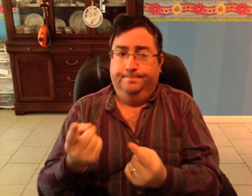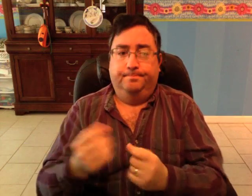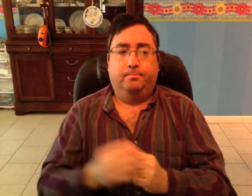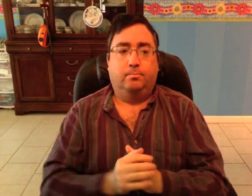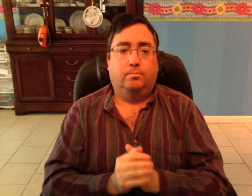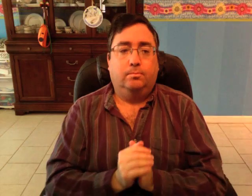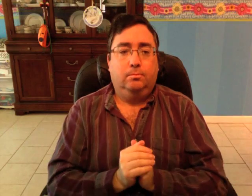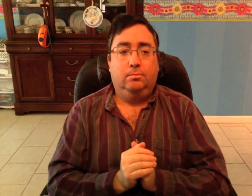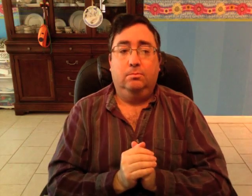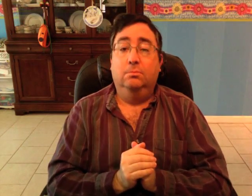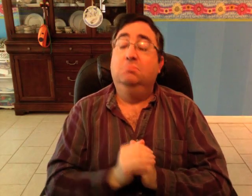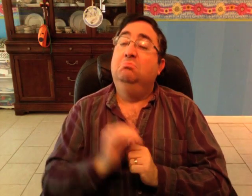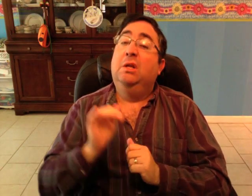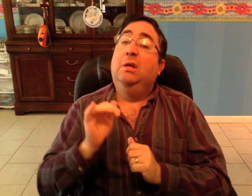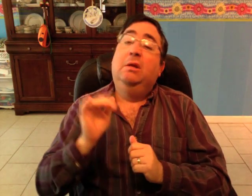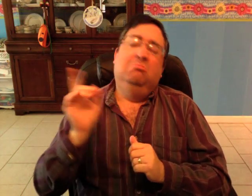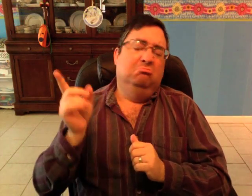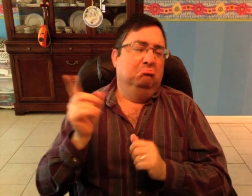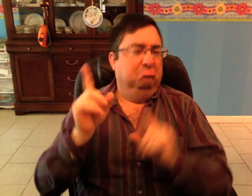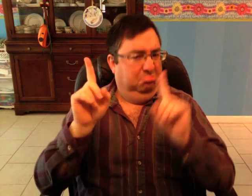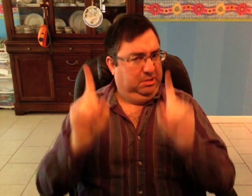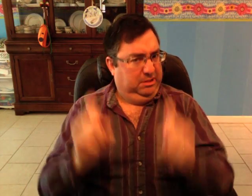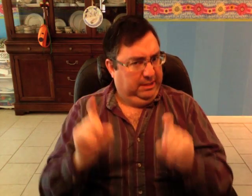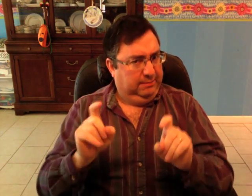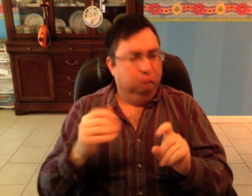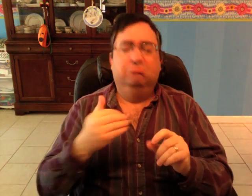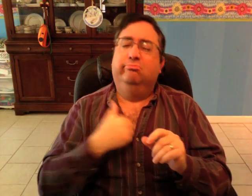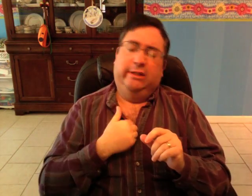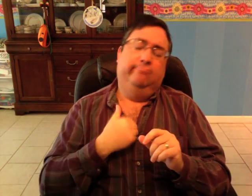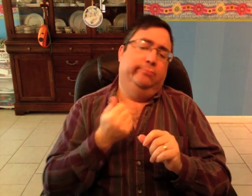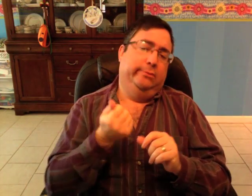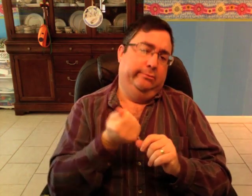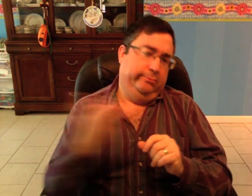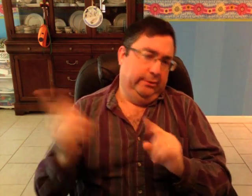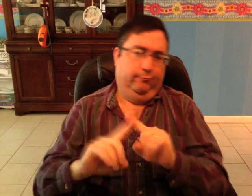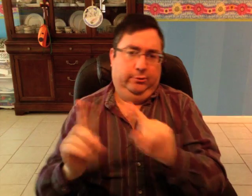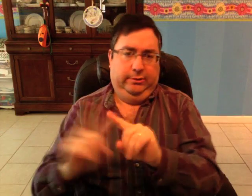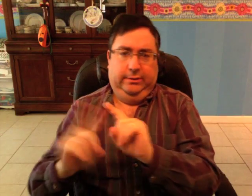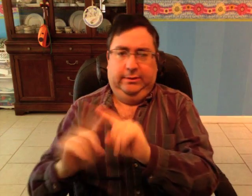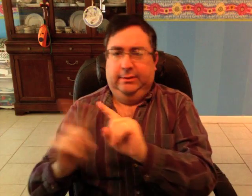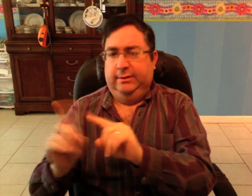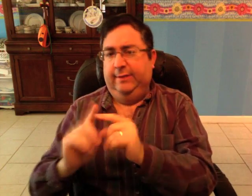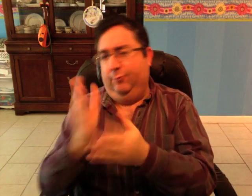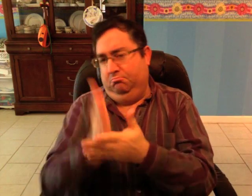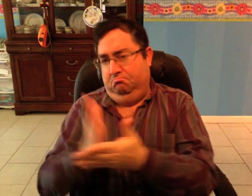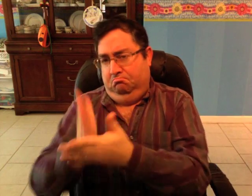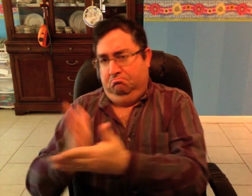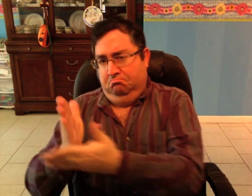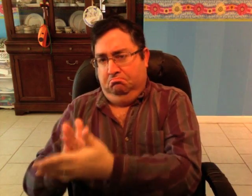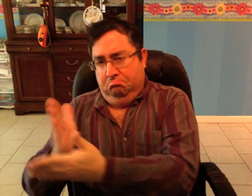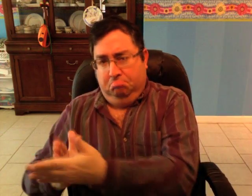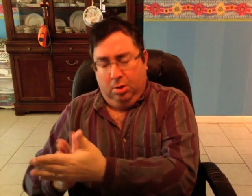The test has several different subtests,